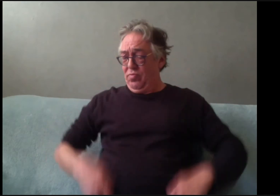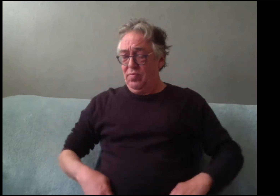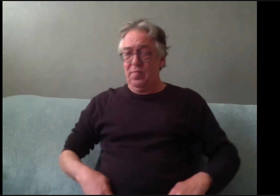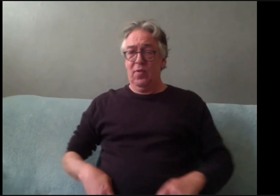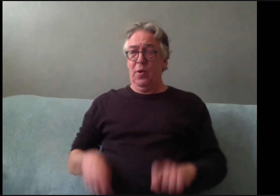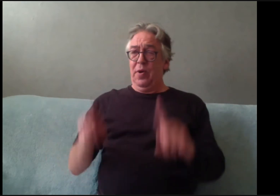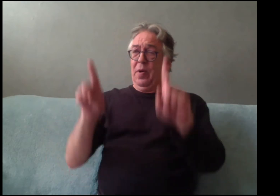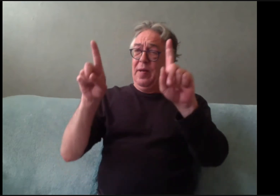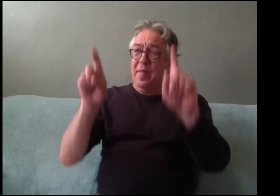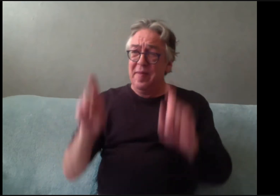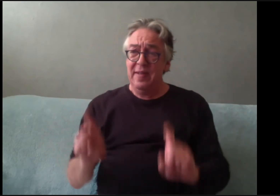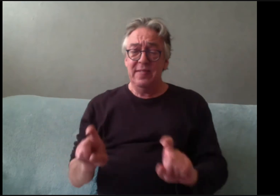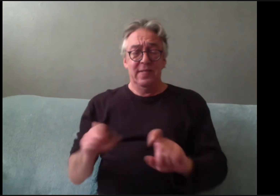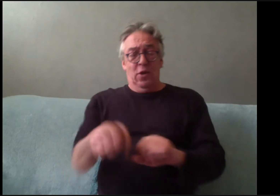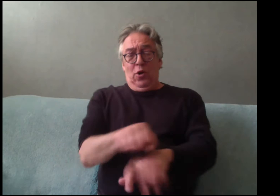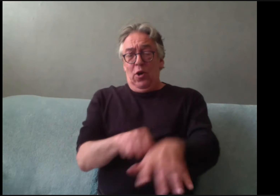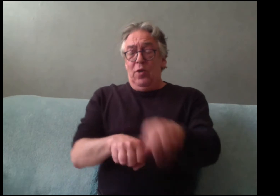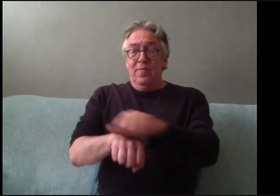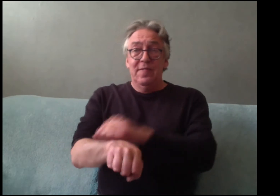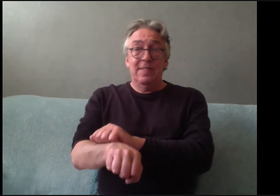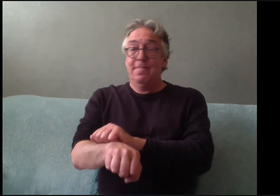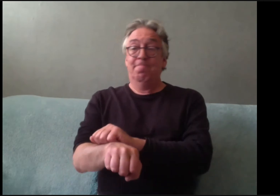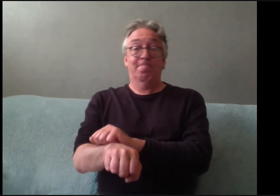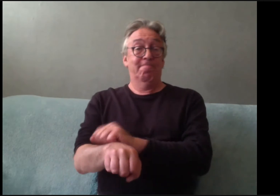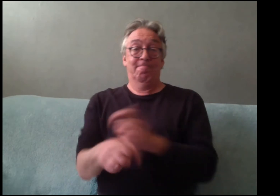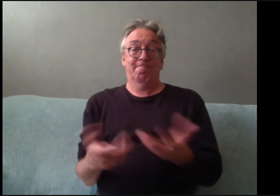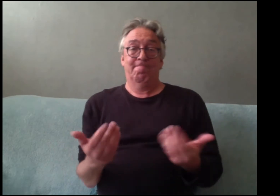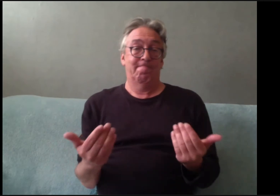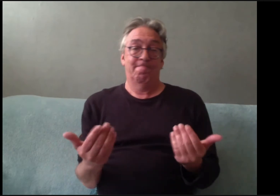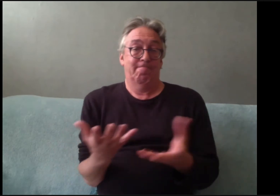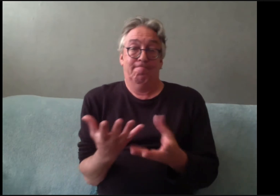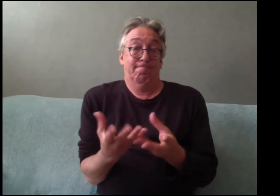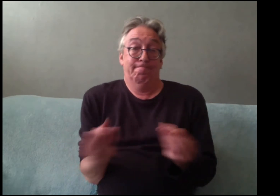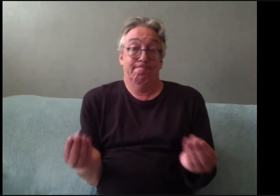Which undoubtedly have a greater impact on disabled people